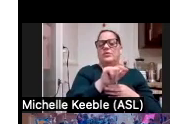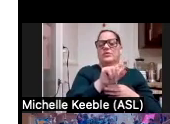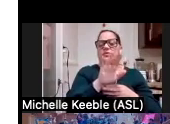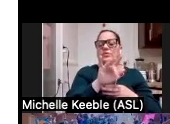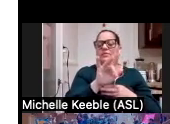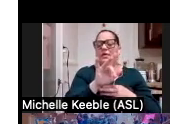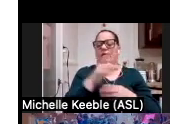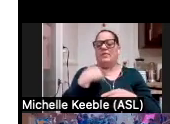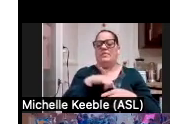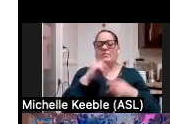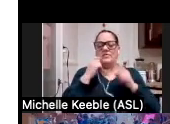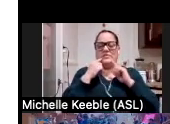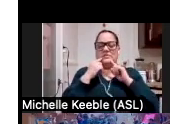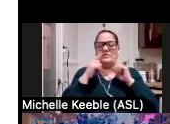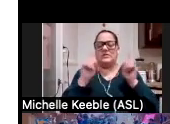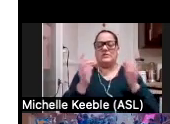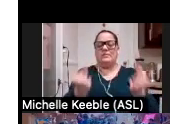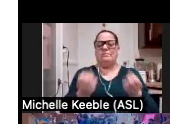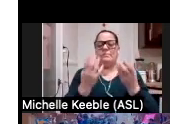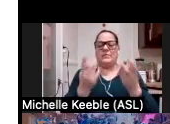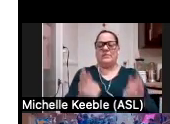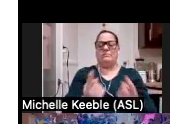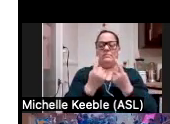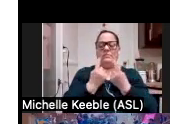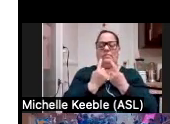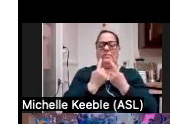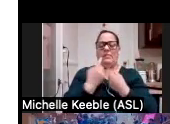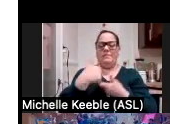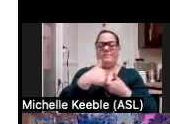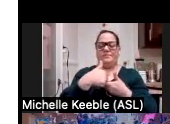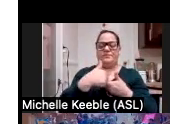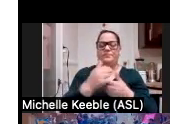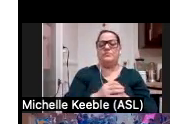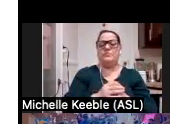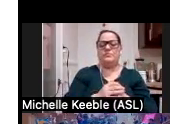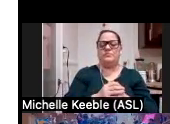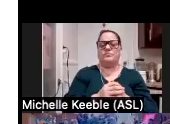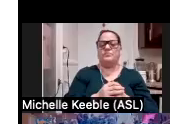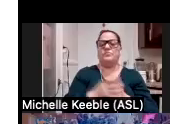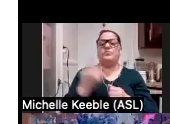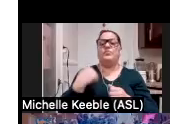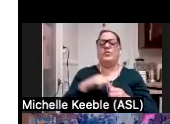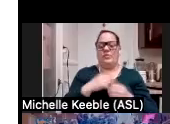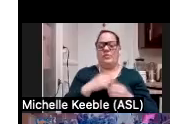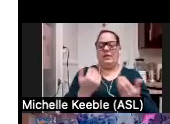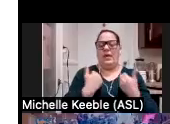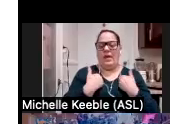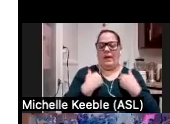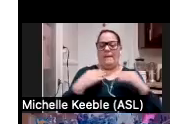was a success. Many people actually joined. Um, we were actually able to get more of a donation